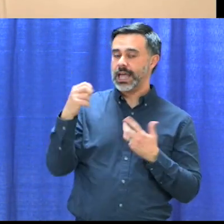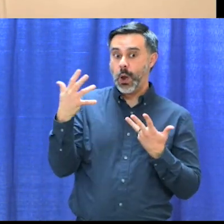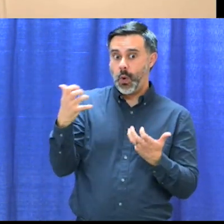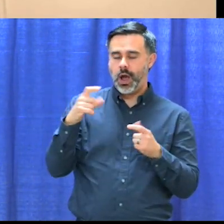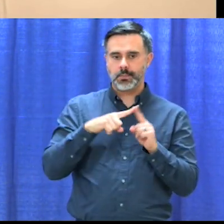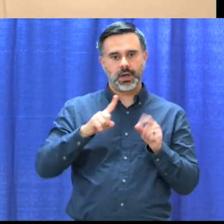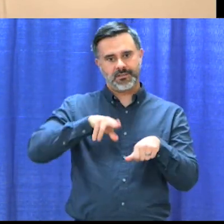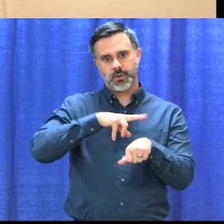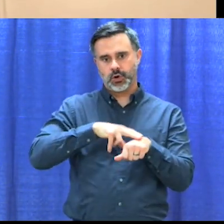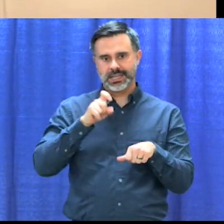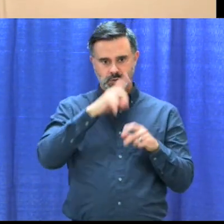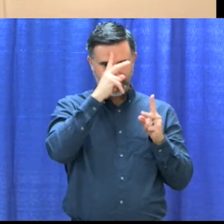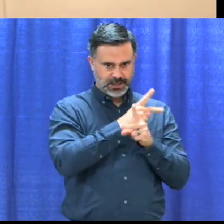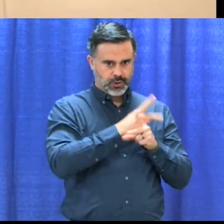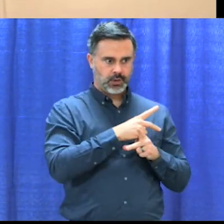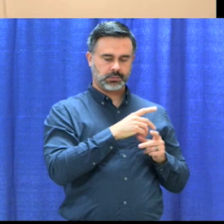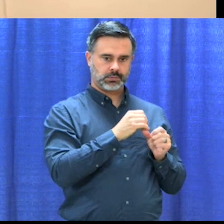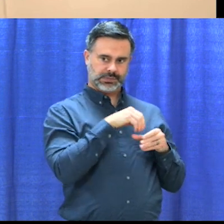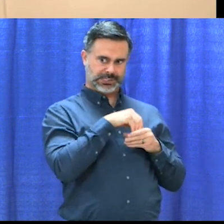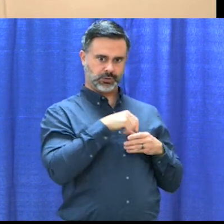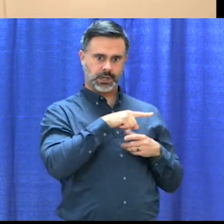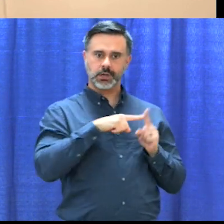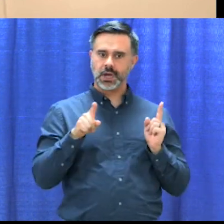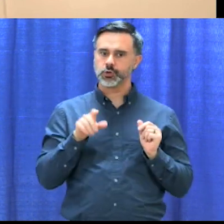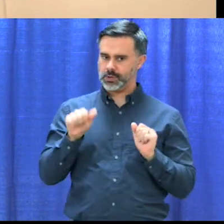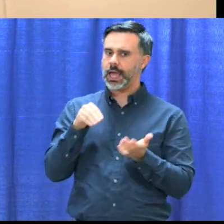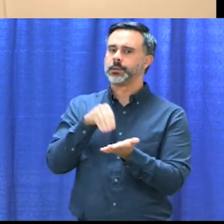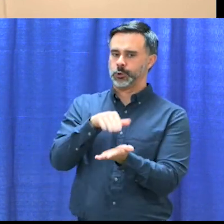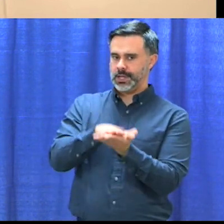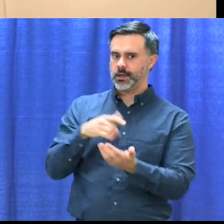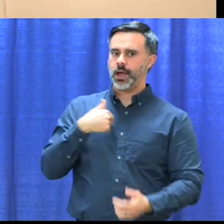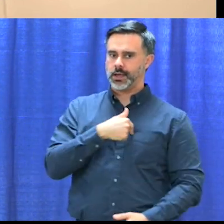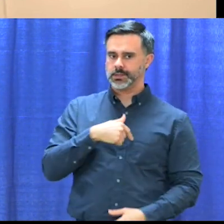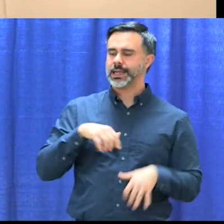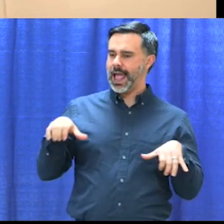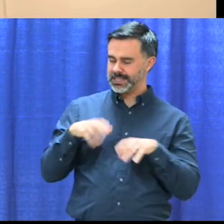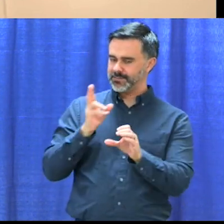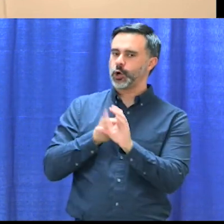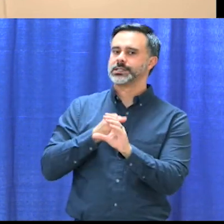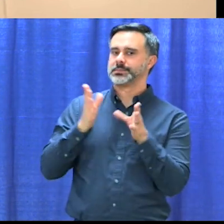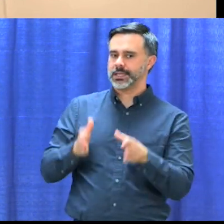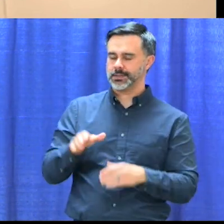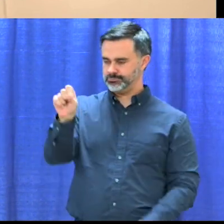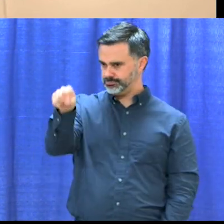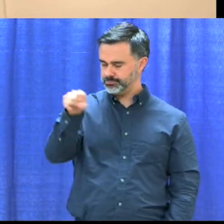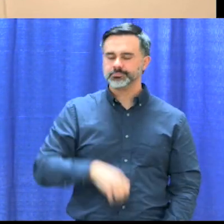to figure it out internally but count us as an active participant and want to work with you on it.